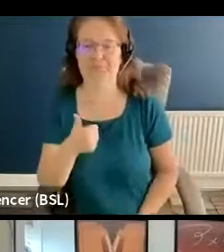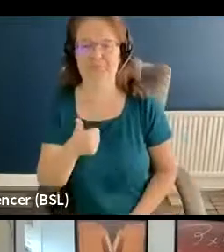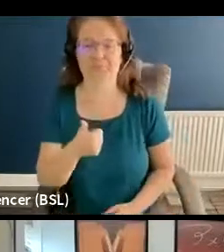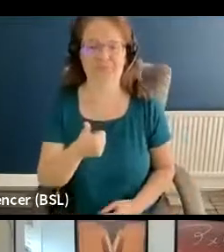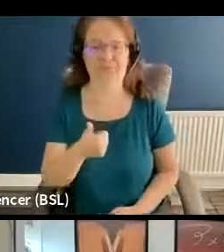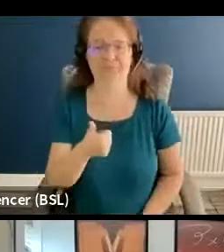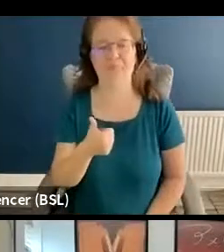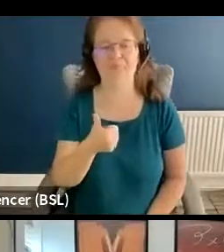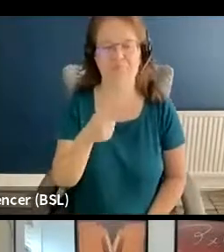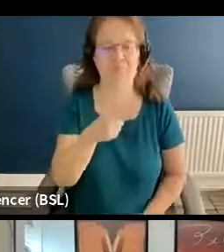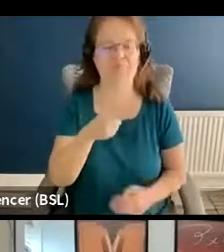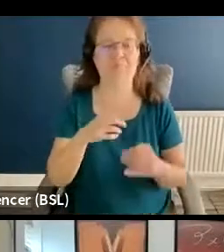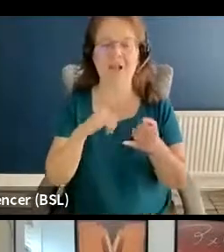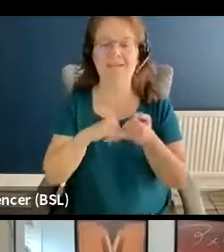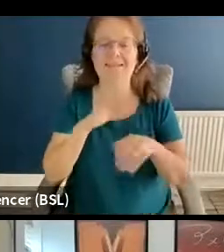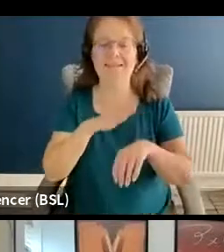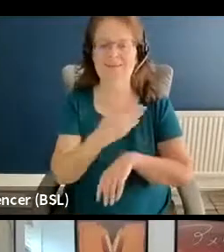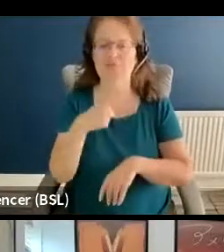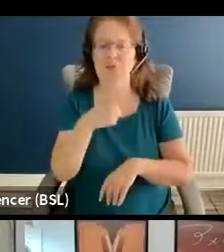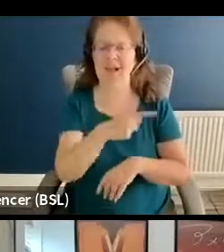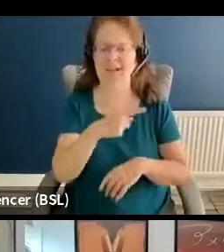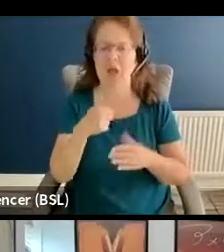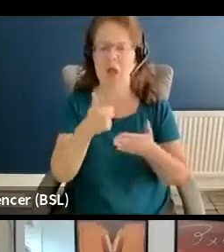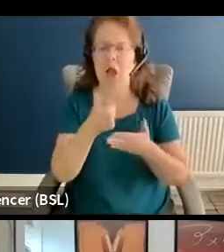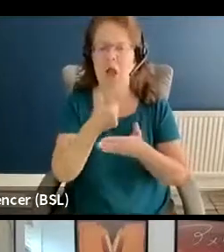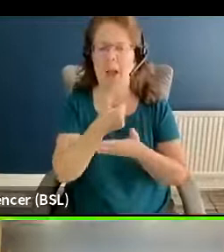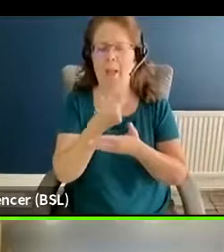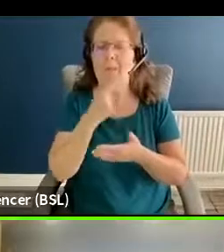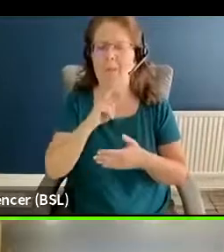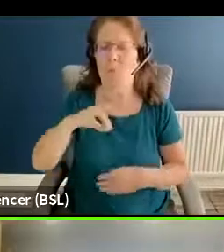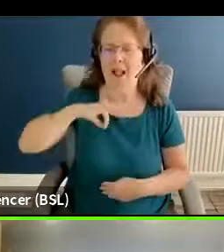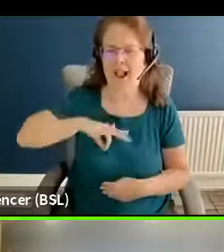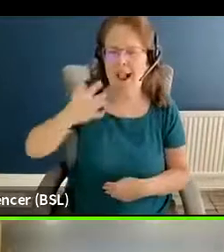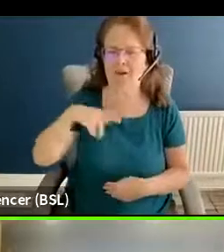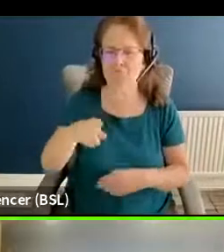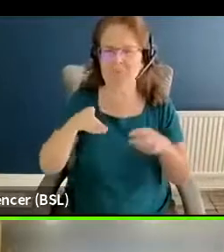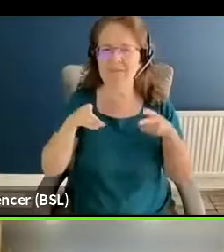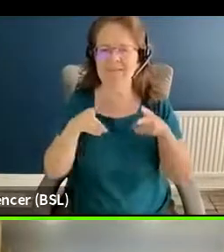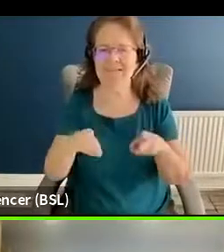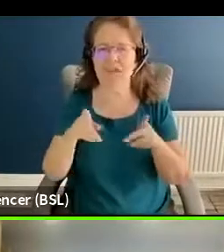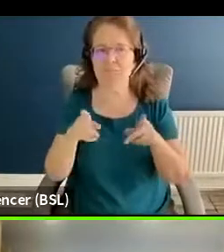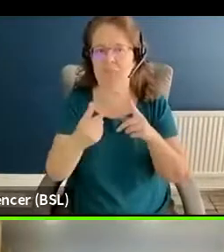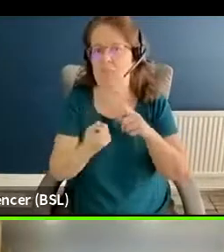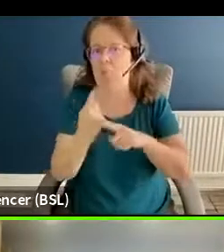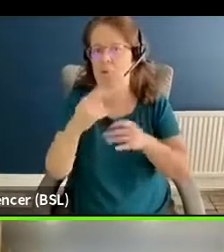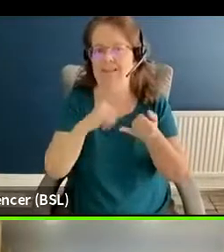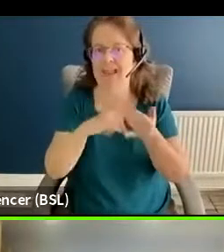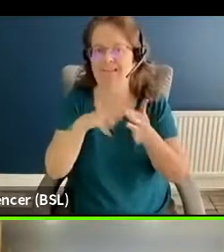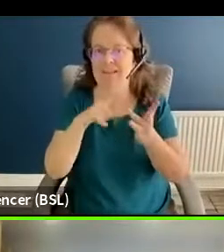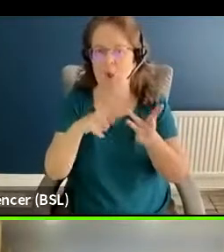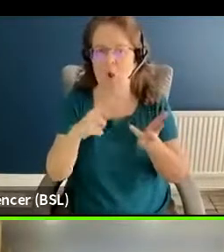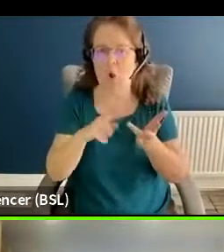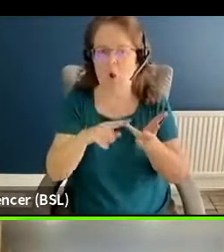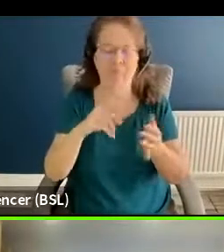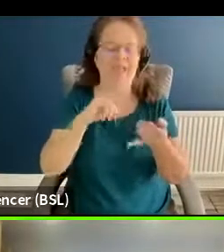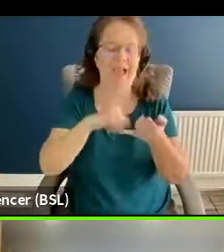always happened with SEO in the past that they will fix that, not by improving the accessibility,